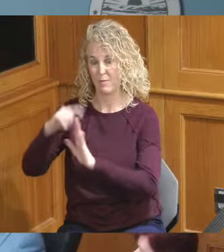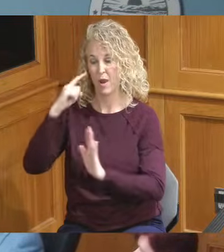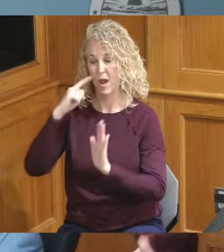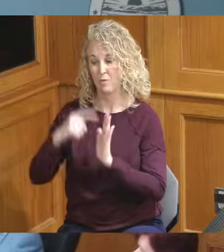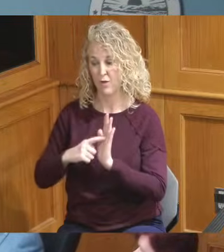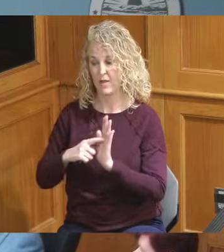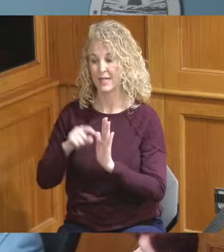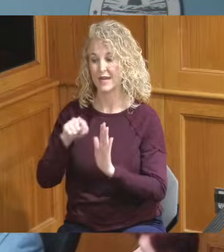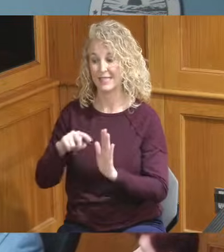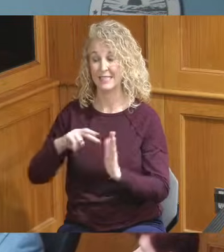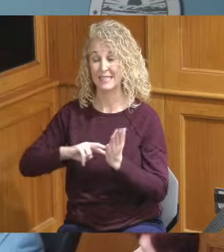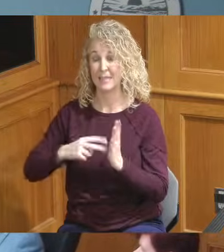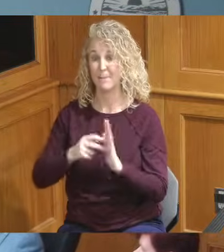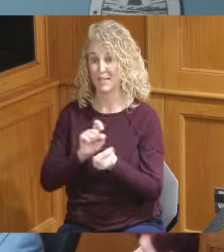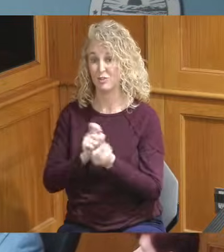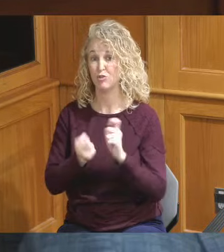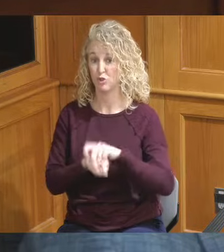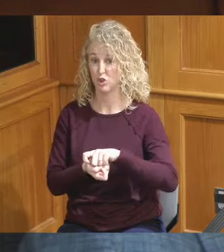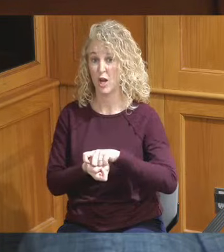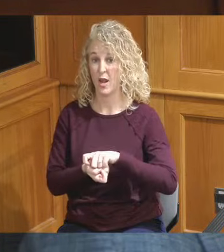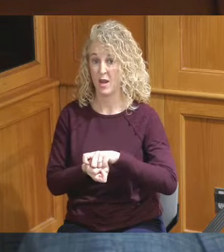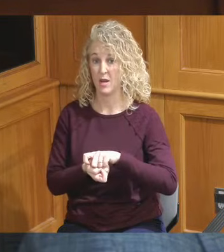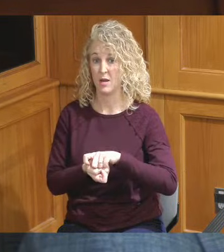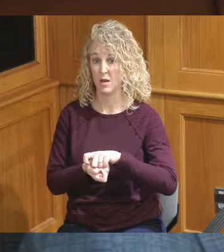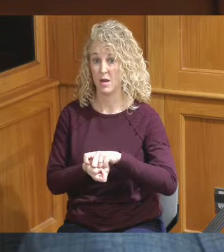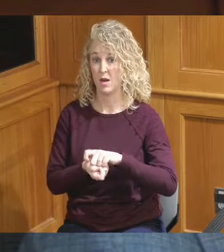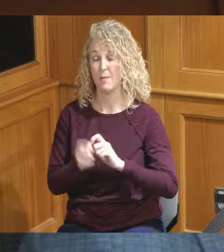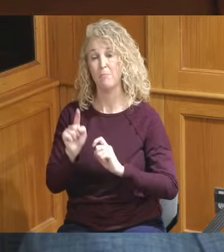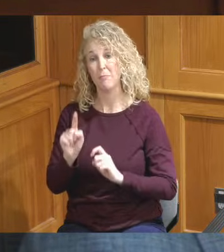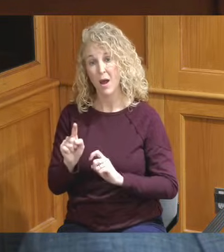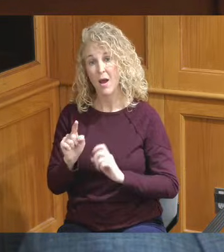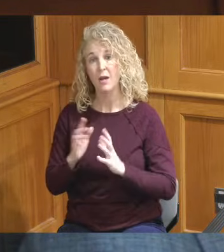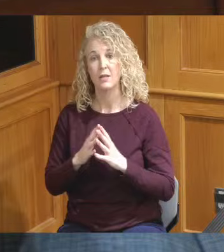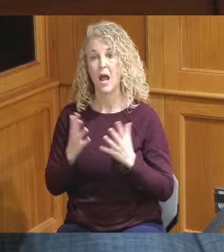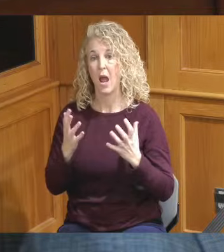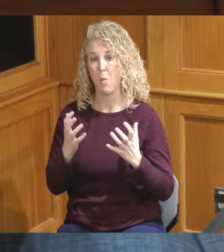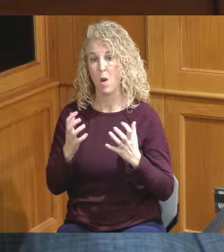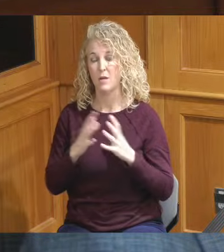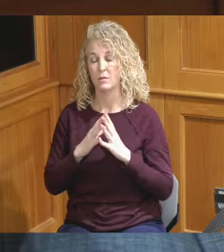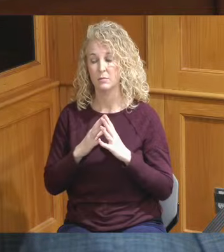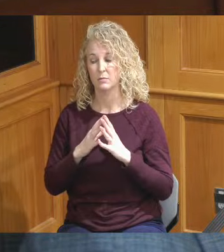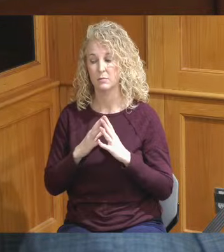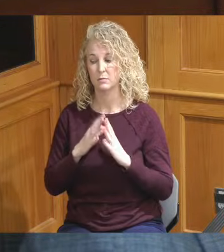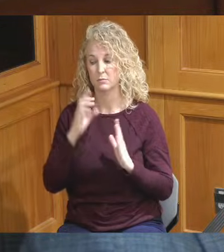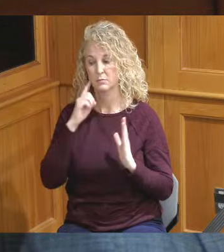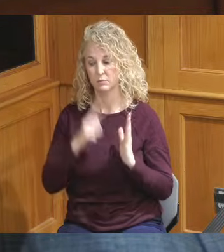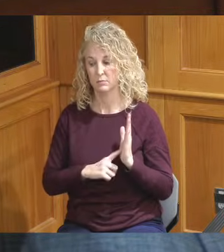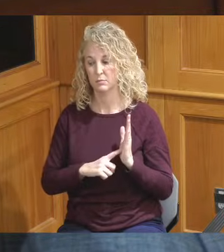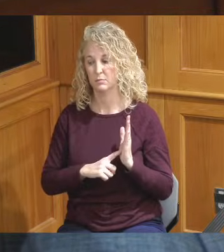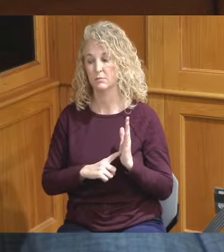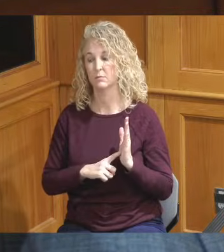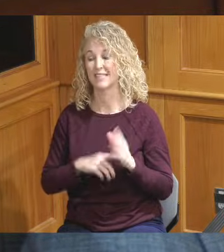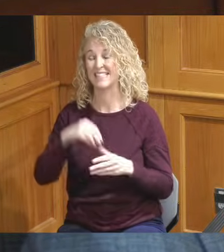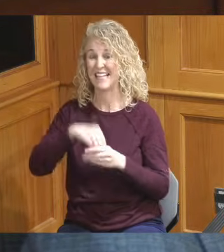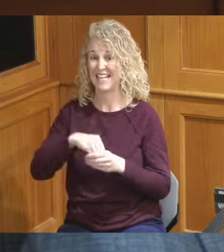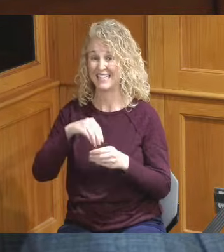a change in the spend here, but I do want to note that it is within budget because we've